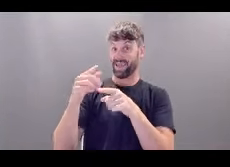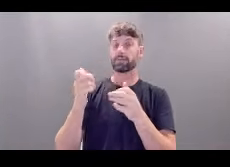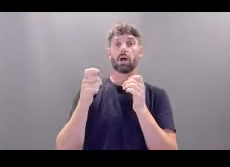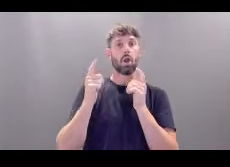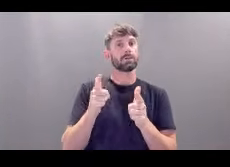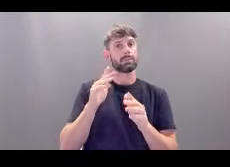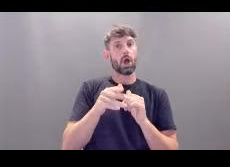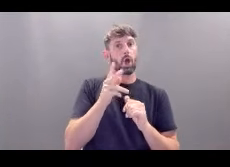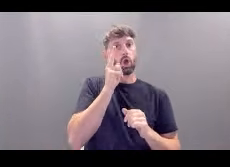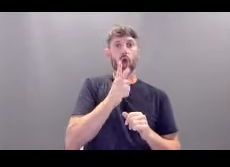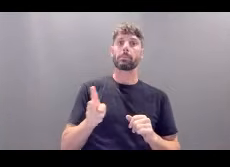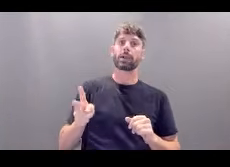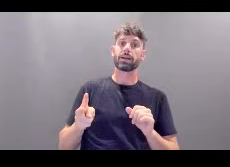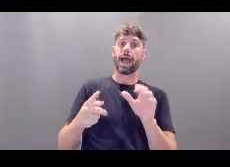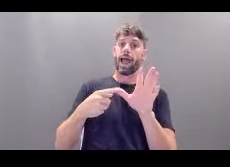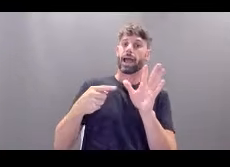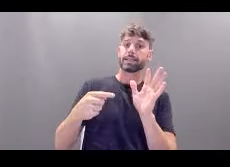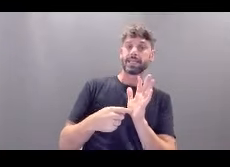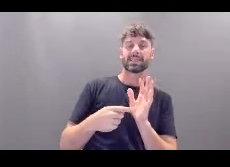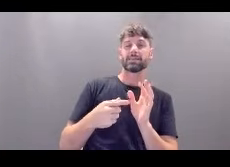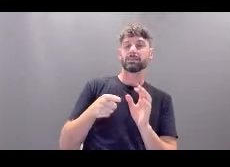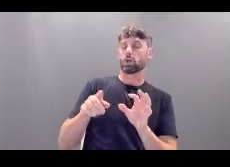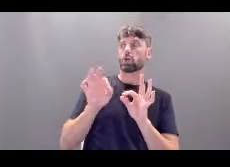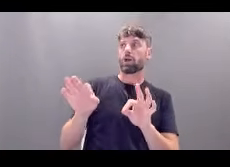It's not a full list of all supports that may be